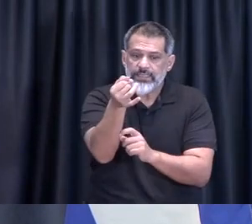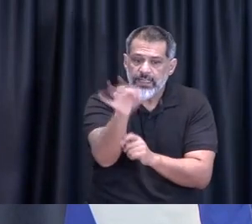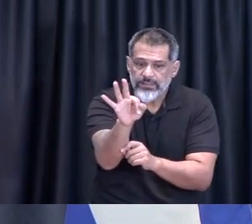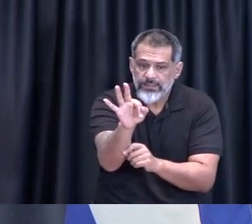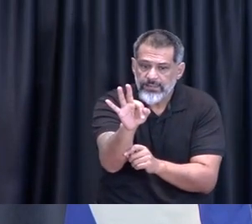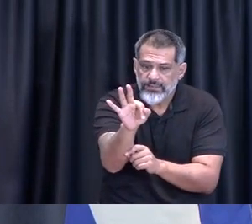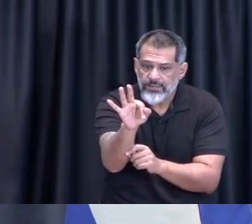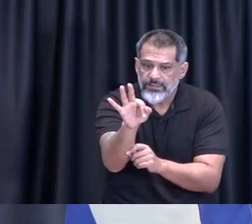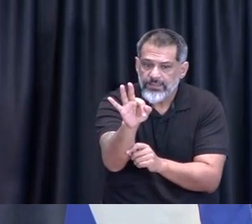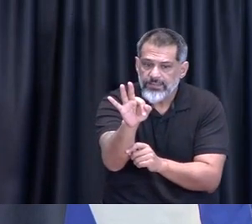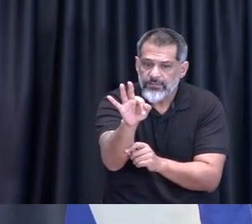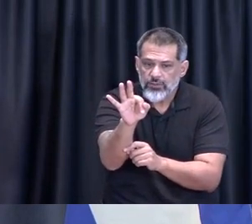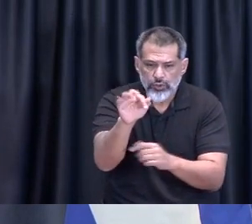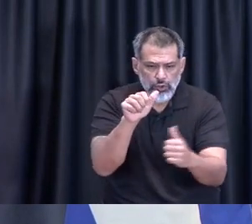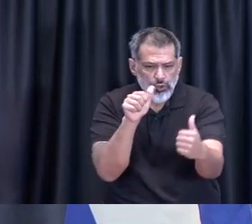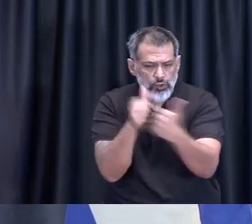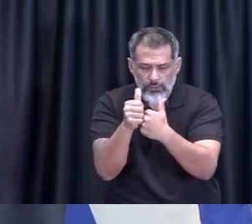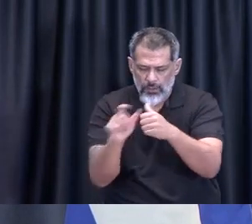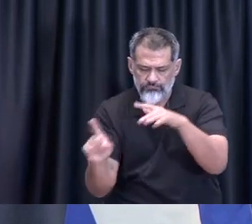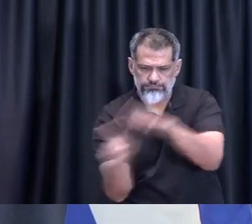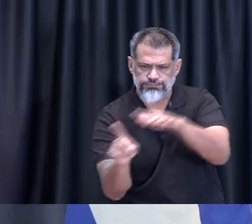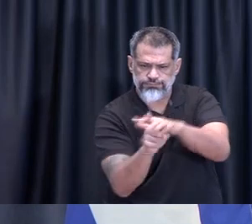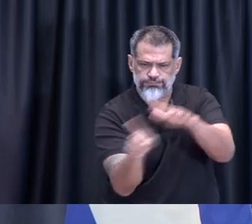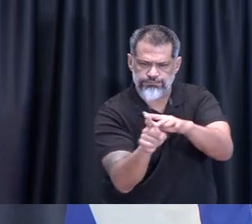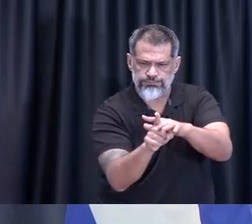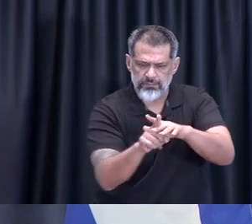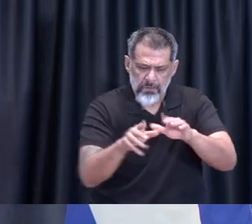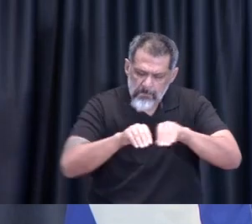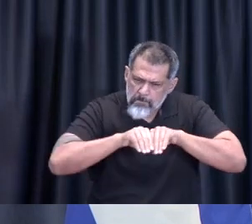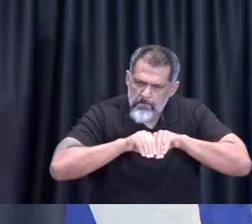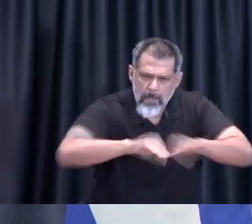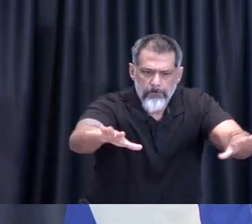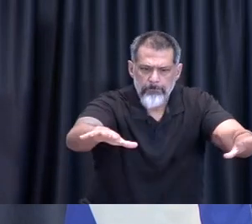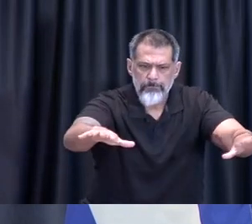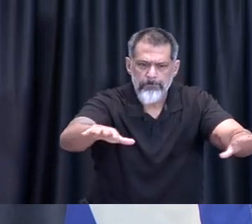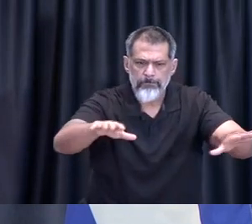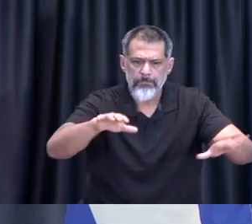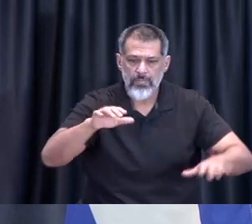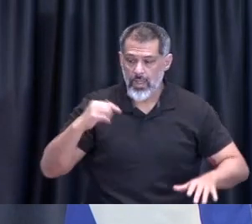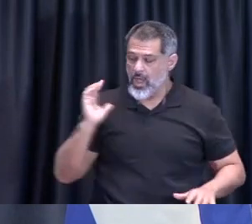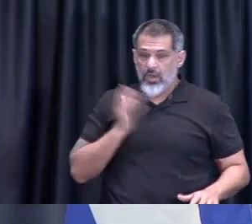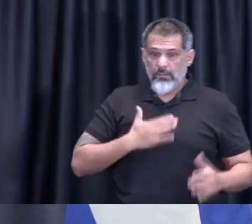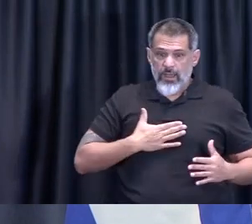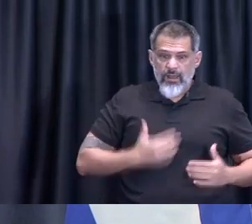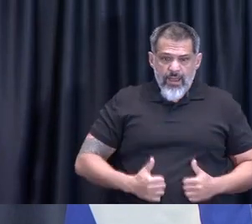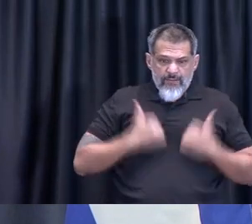challenges and has affected every facet of our lives.